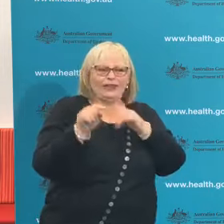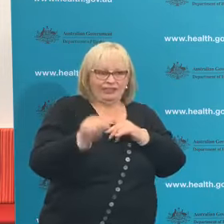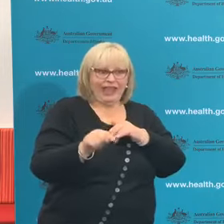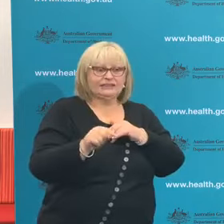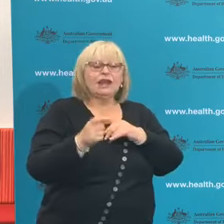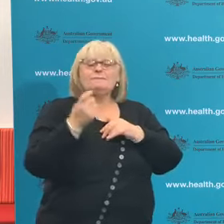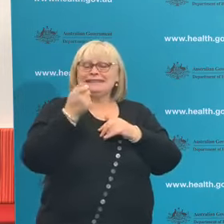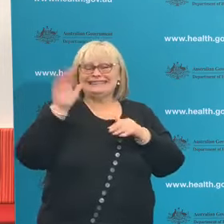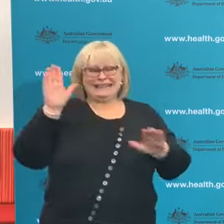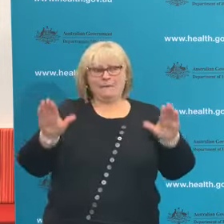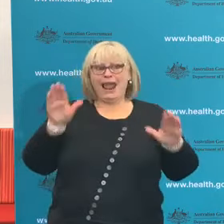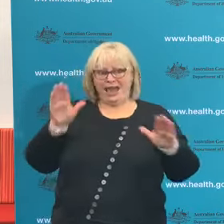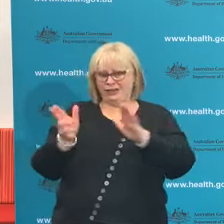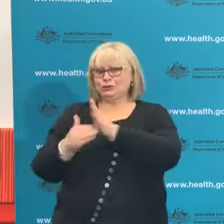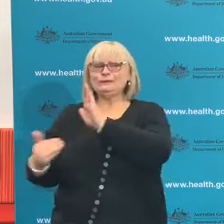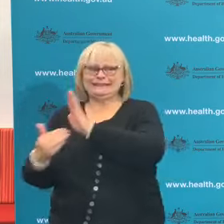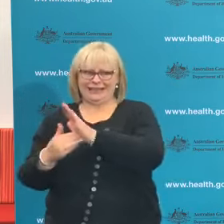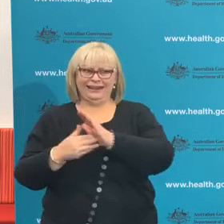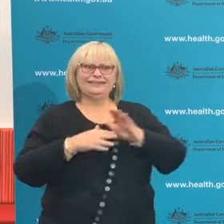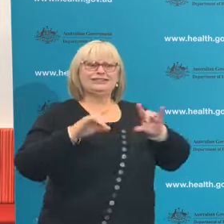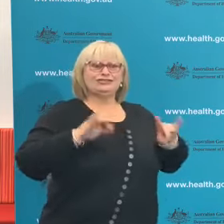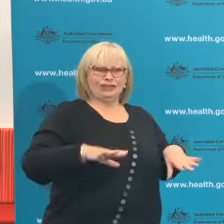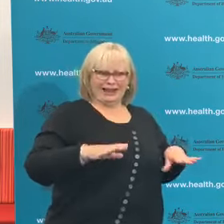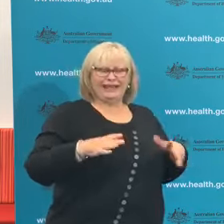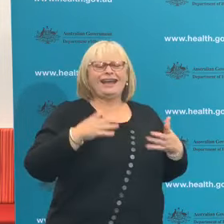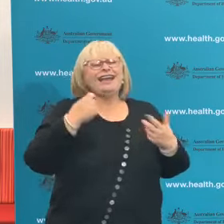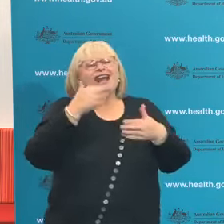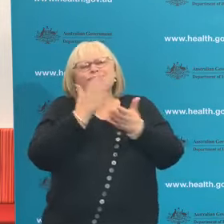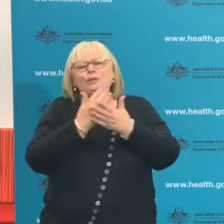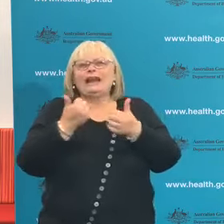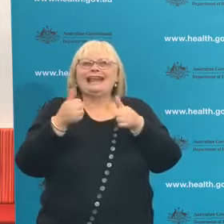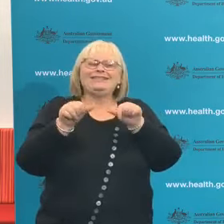similar position, it's a somewhat semantic difference, both of us, both